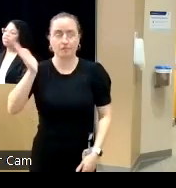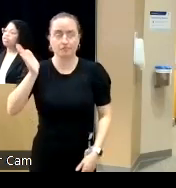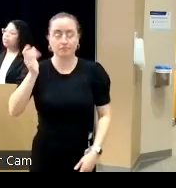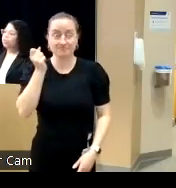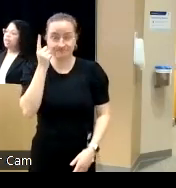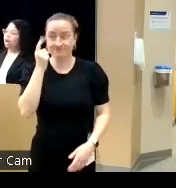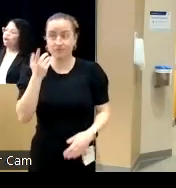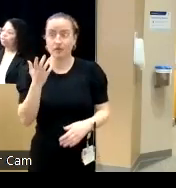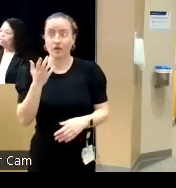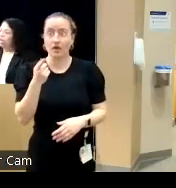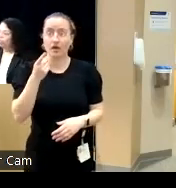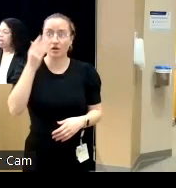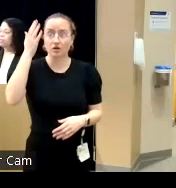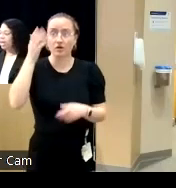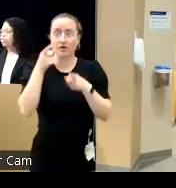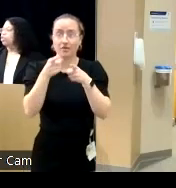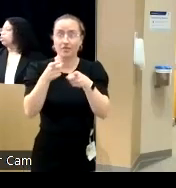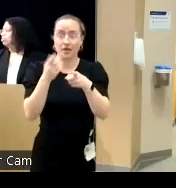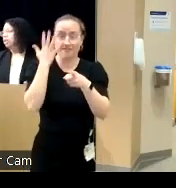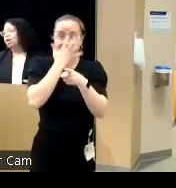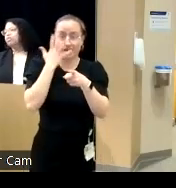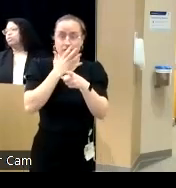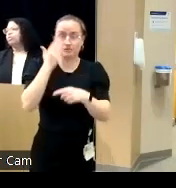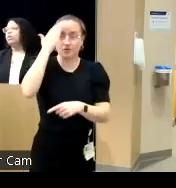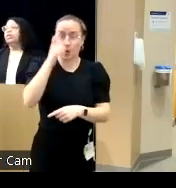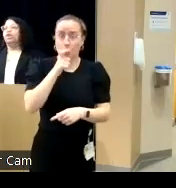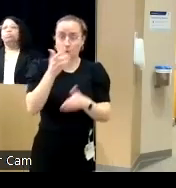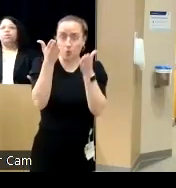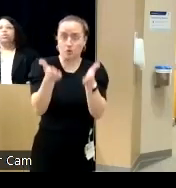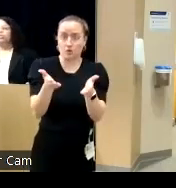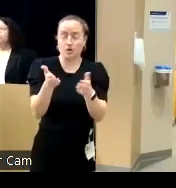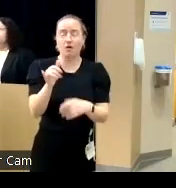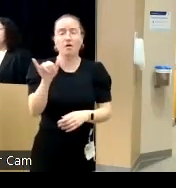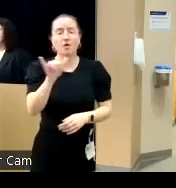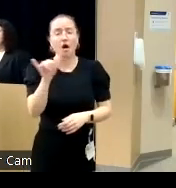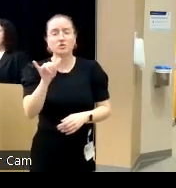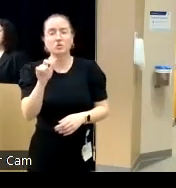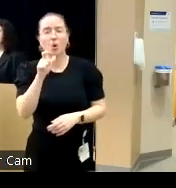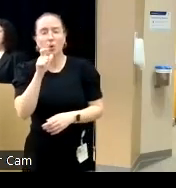not just who they are by face but also the importance of who they are by name